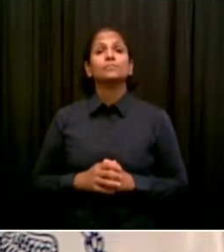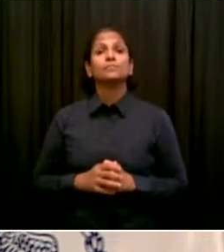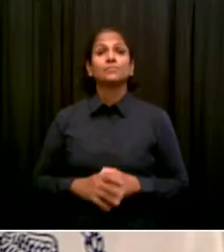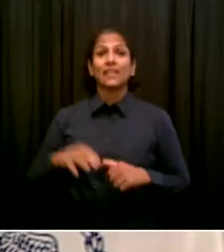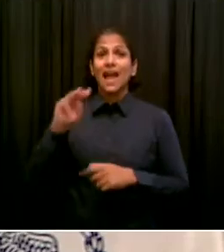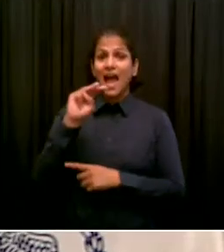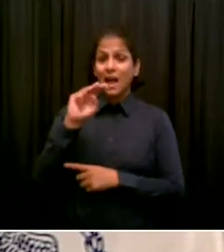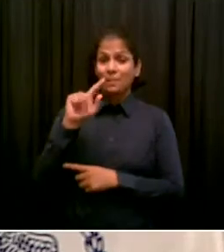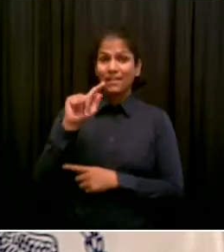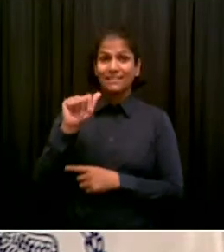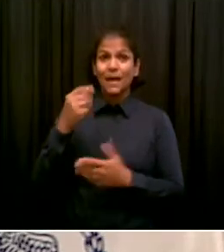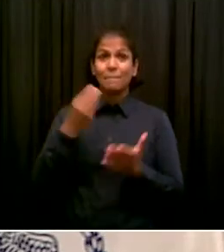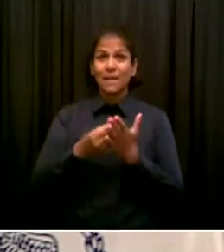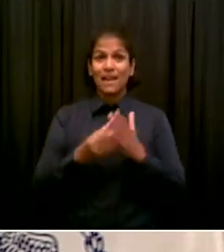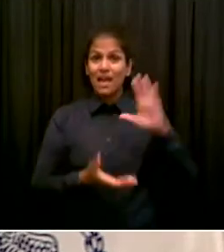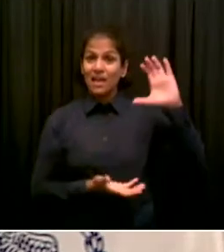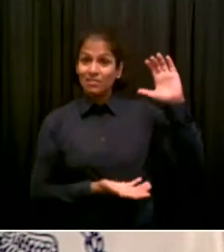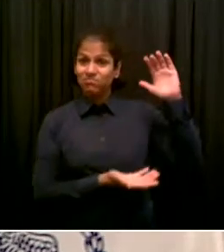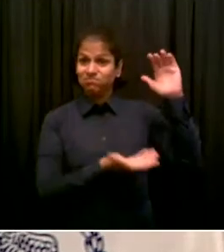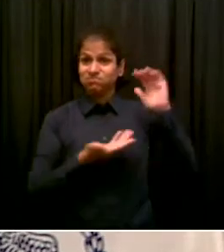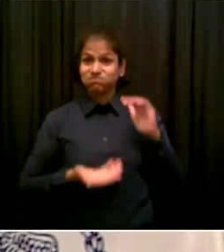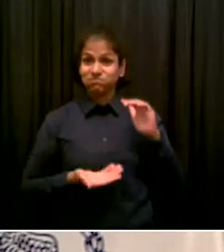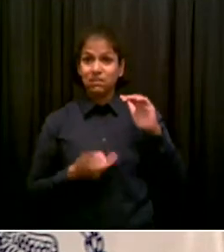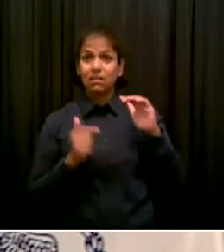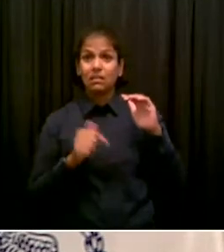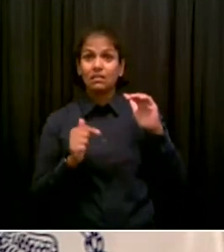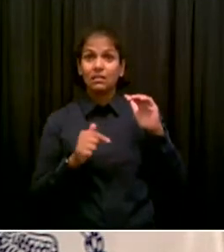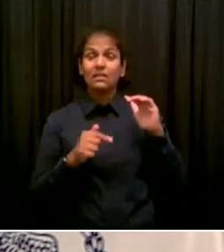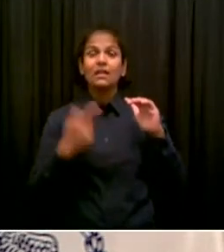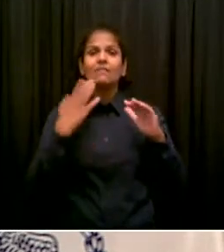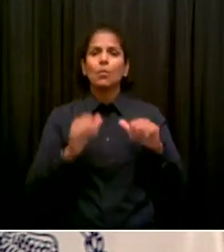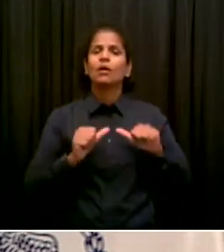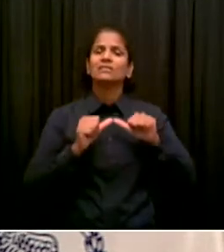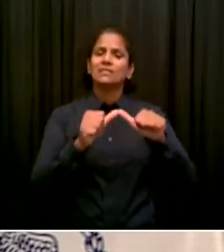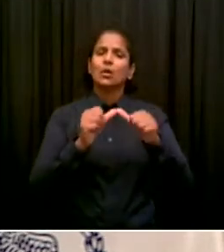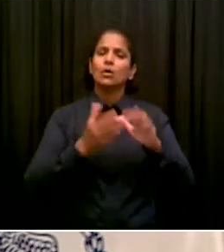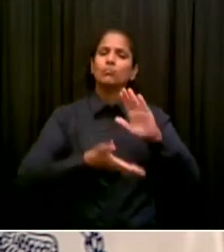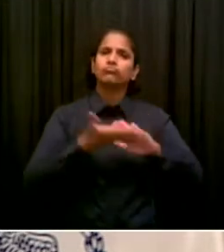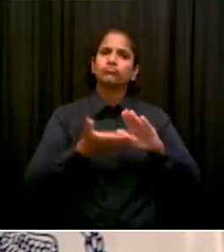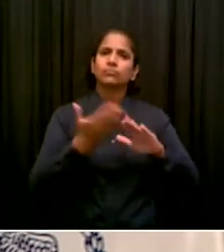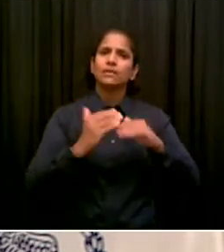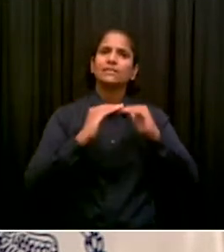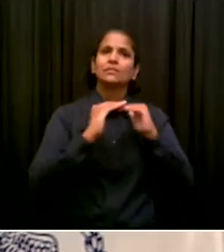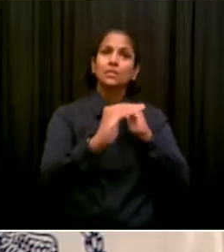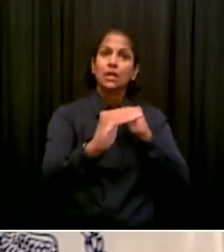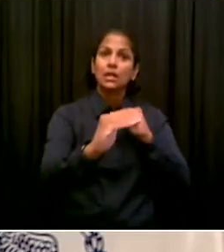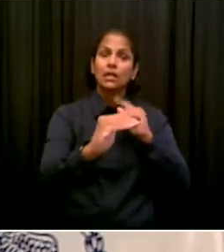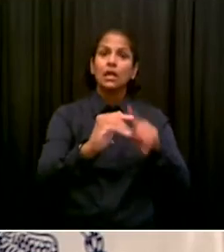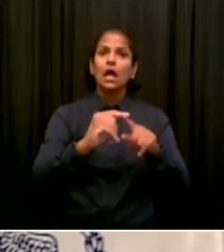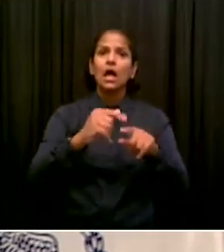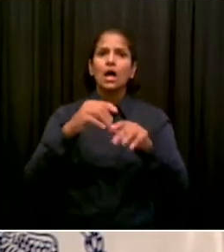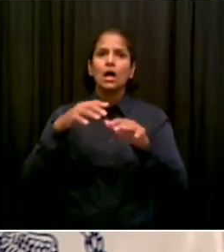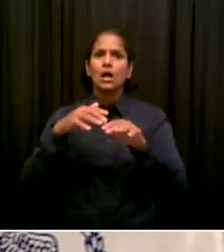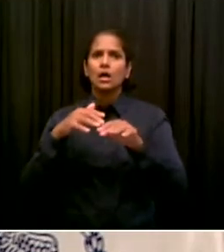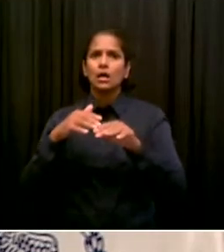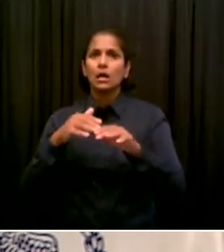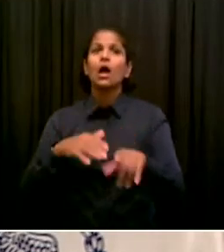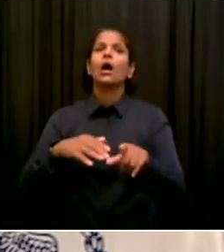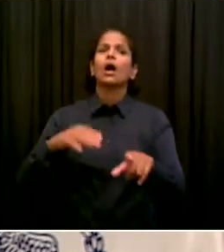ANSW IERT. WE NEED SUSTAINABLE FUNDING FOR